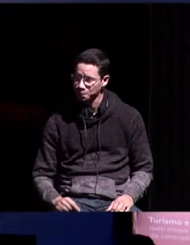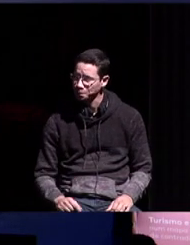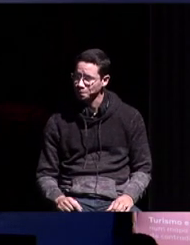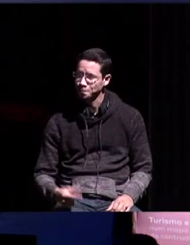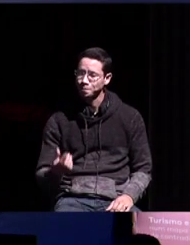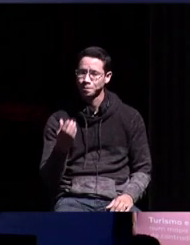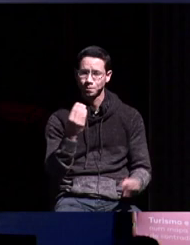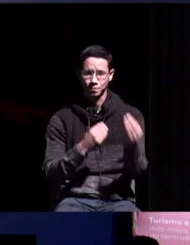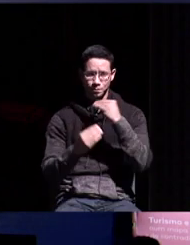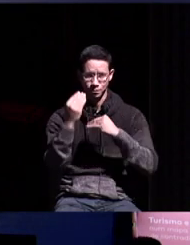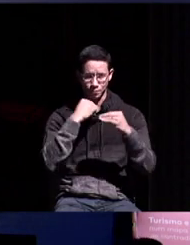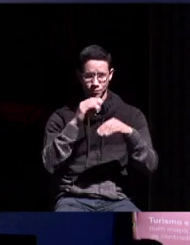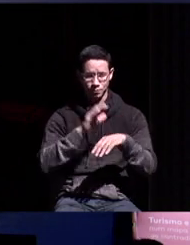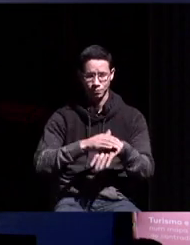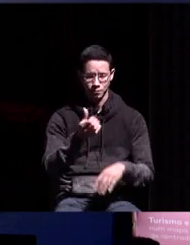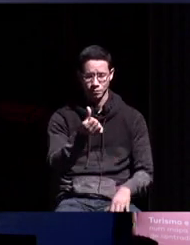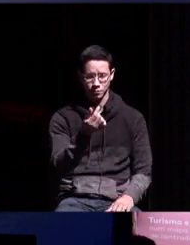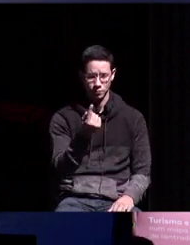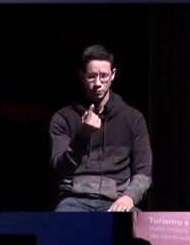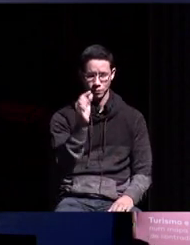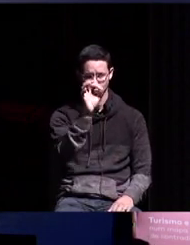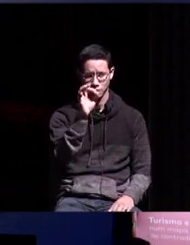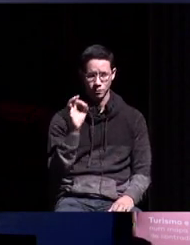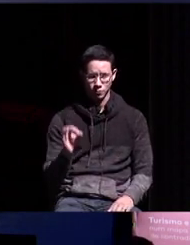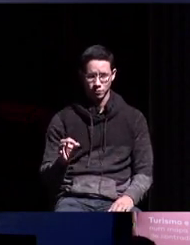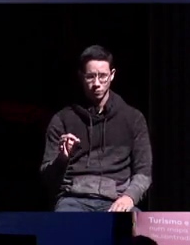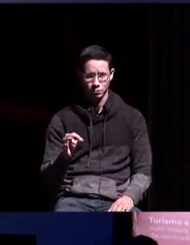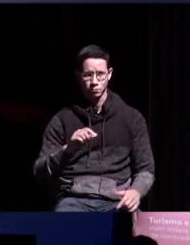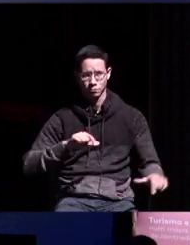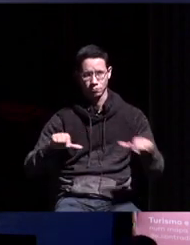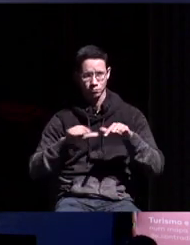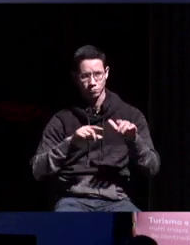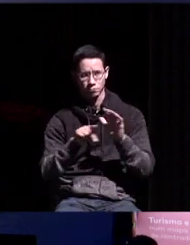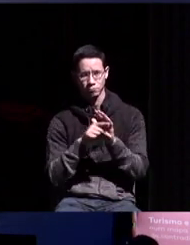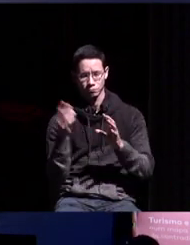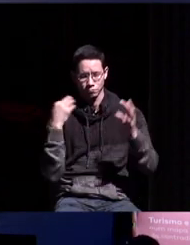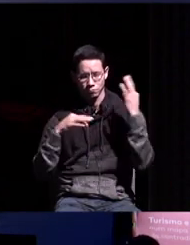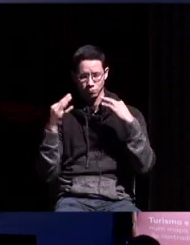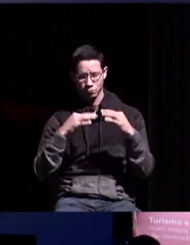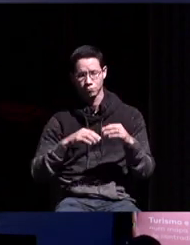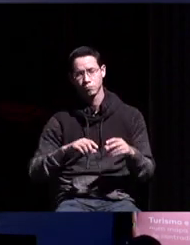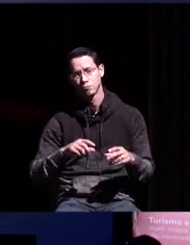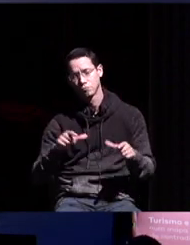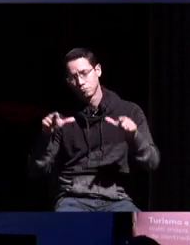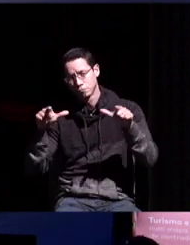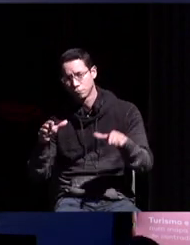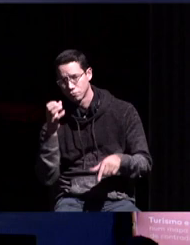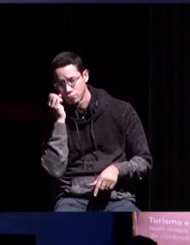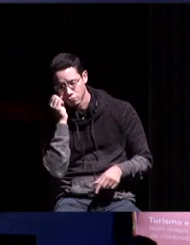responsible for 61% of labor hired in tourism, followed by lodging and transportation.